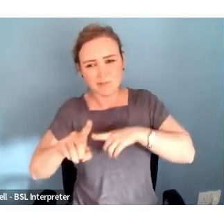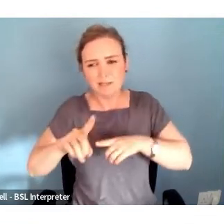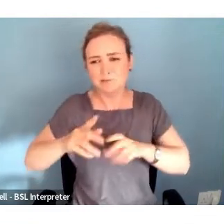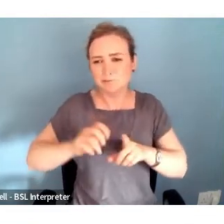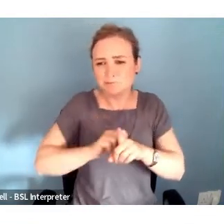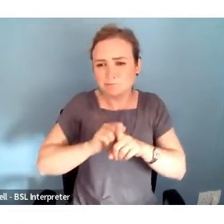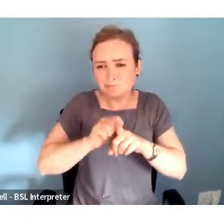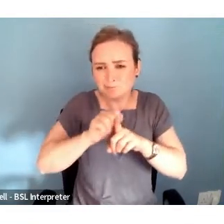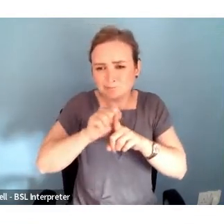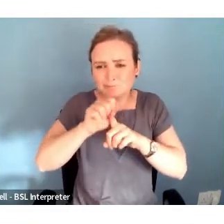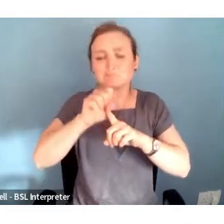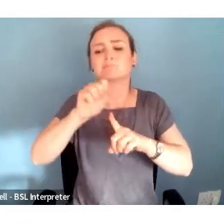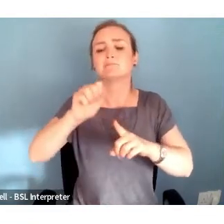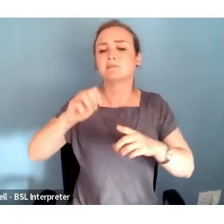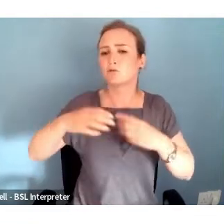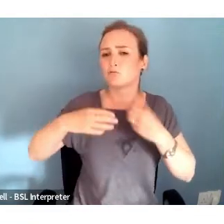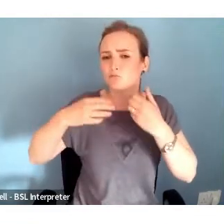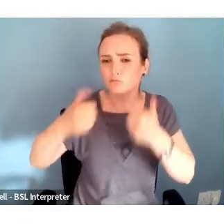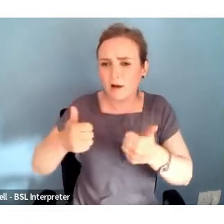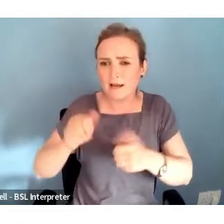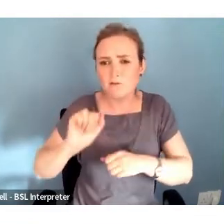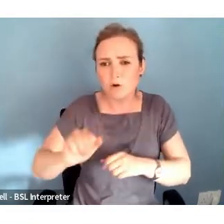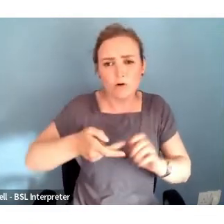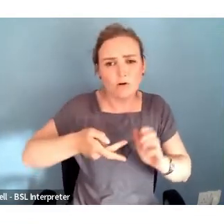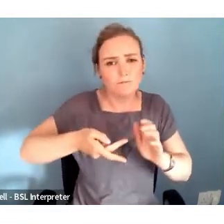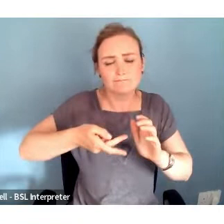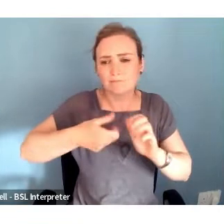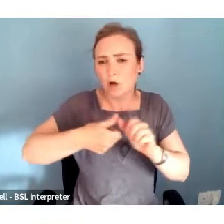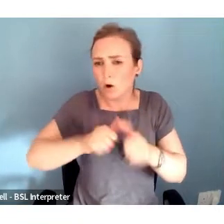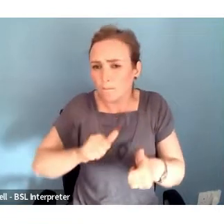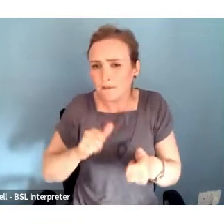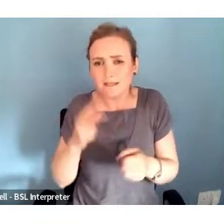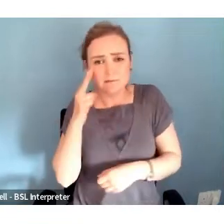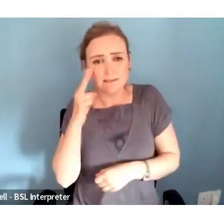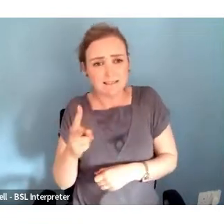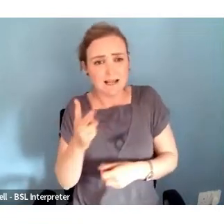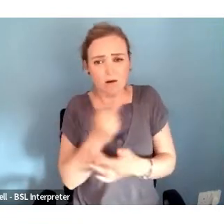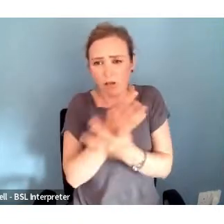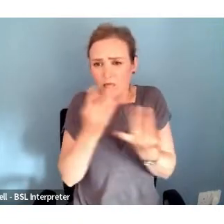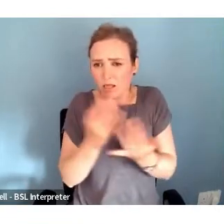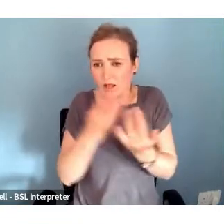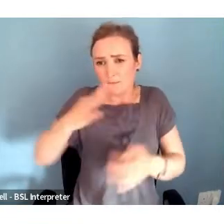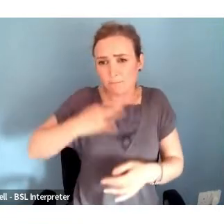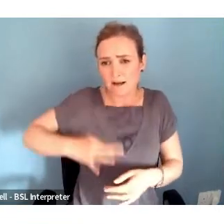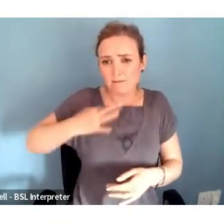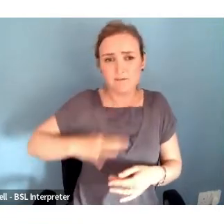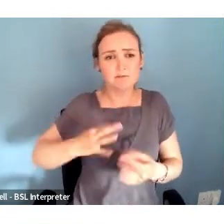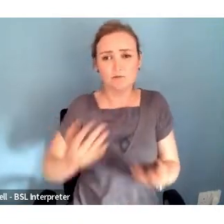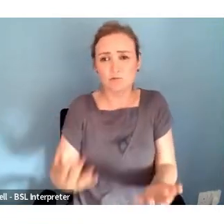is great to have an organisation that really sees the benefit s of doing you will after this as well. So what we are going to